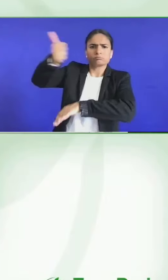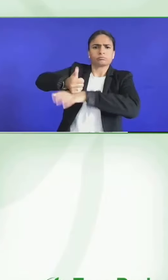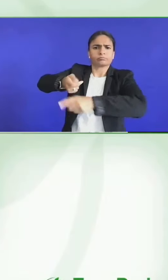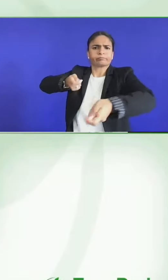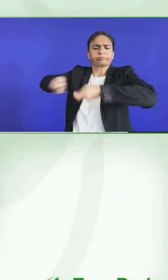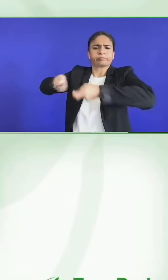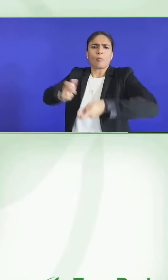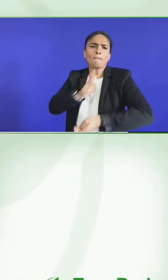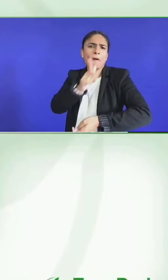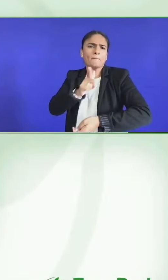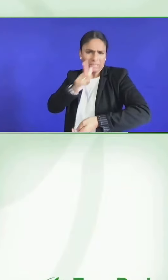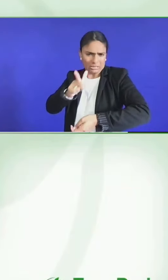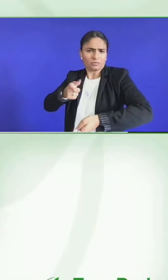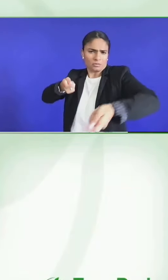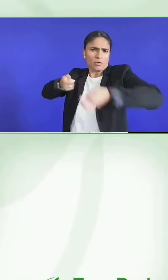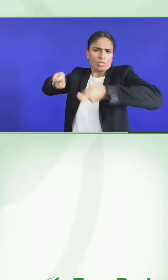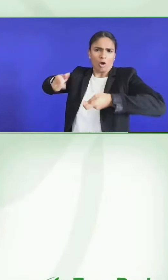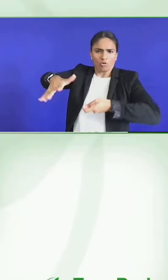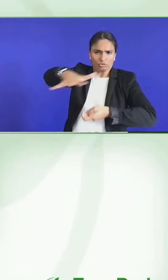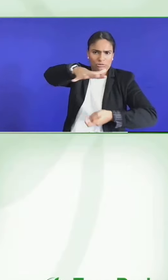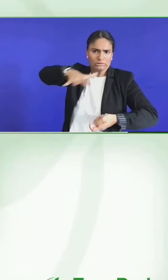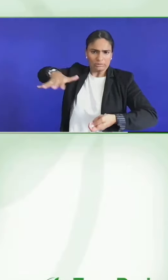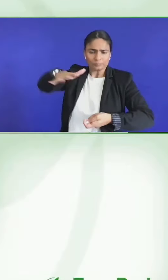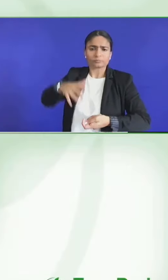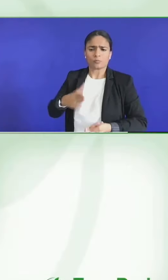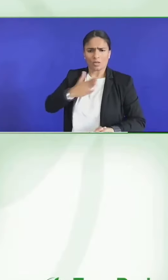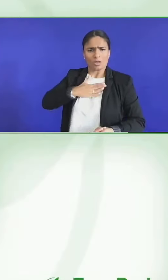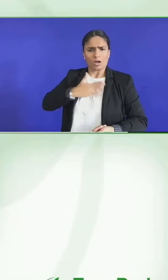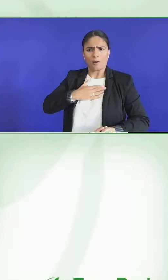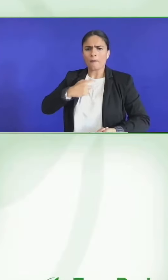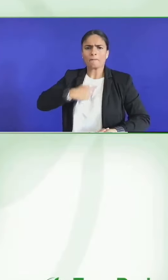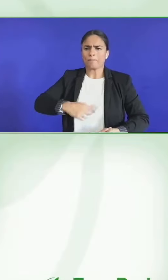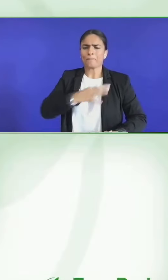How is it worked in including more control for persons with disabilities?